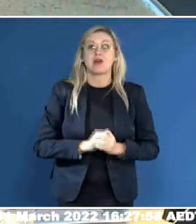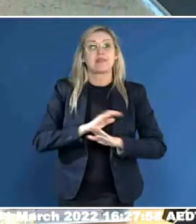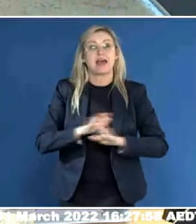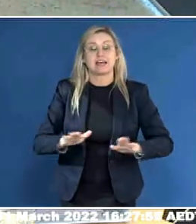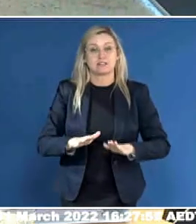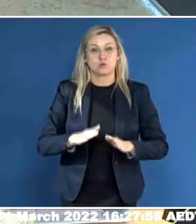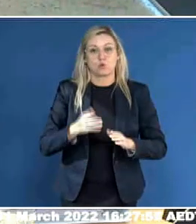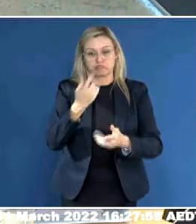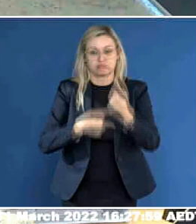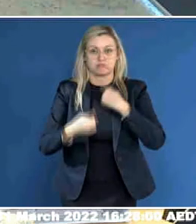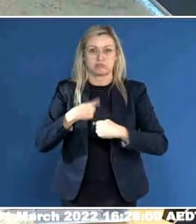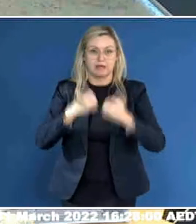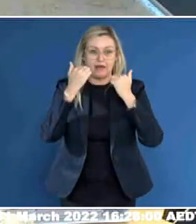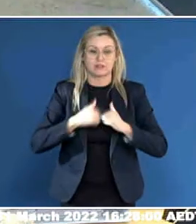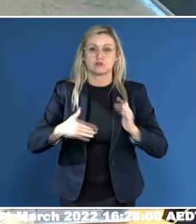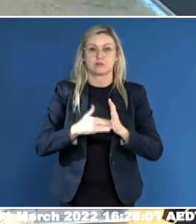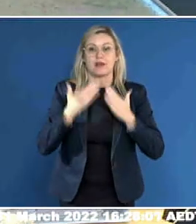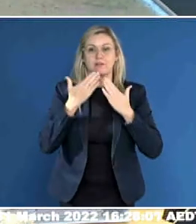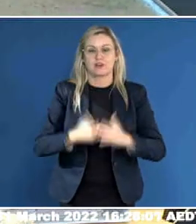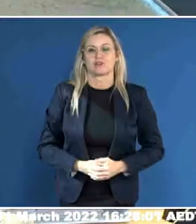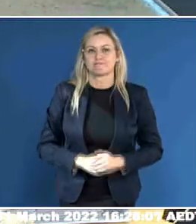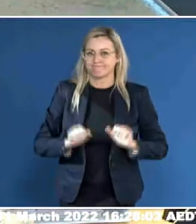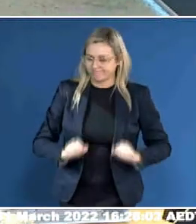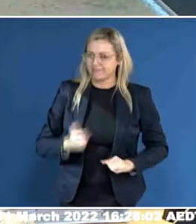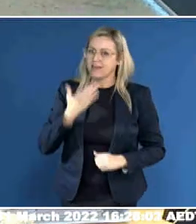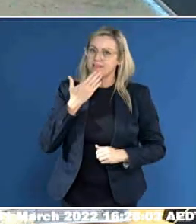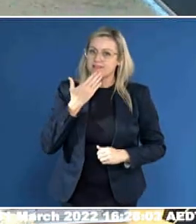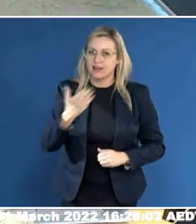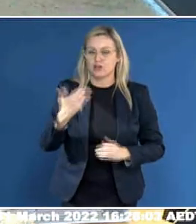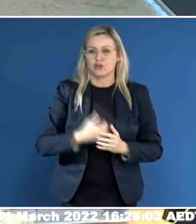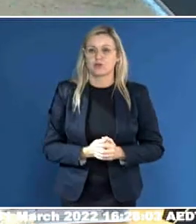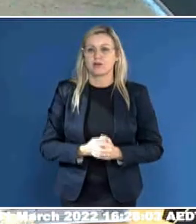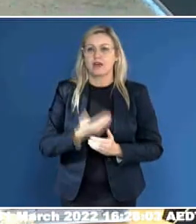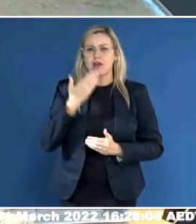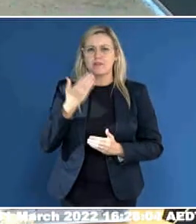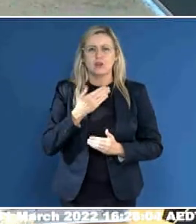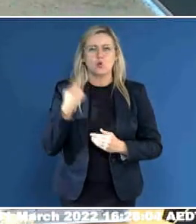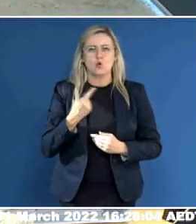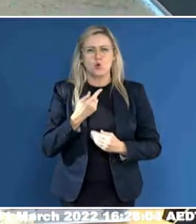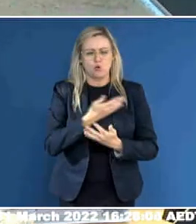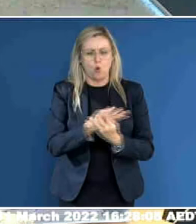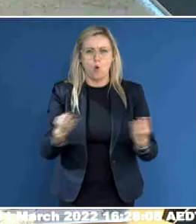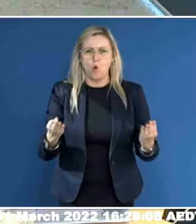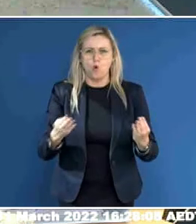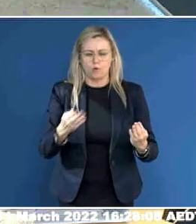Thank you. CHAIR: Thank you very much. Thank you once again to all of the witnesses who have given evidence today.